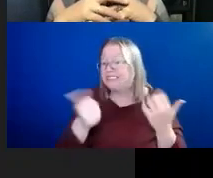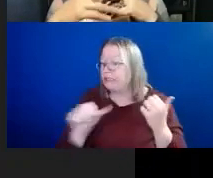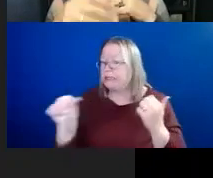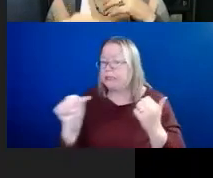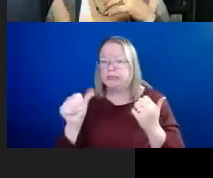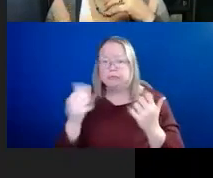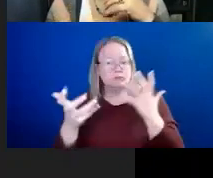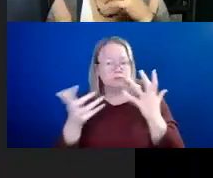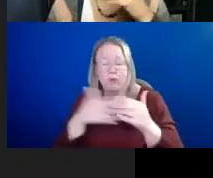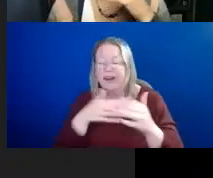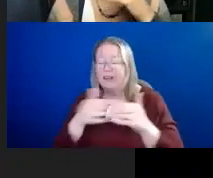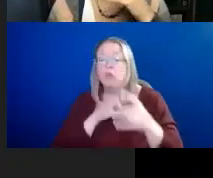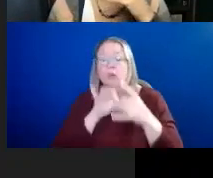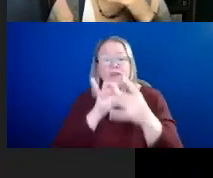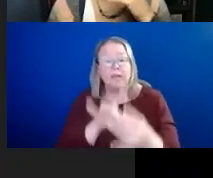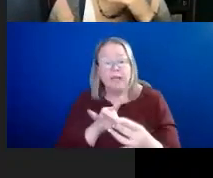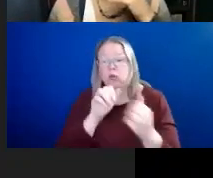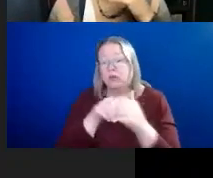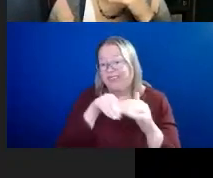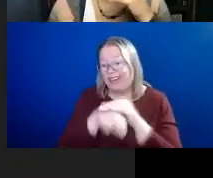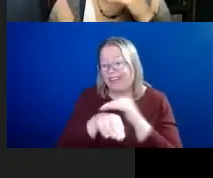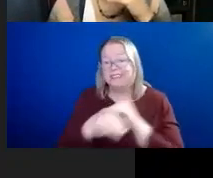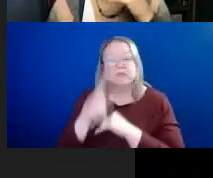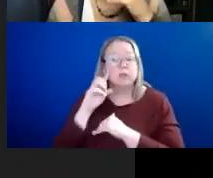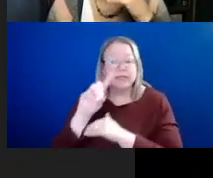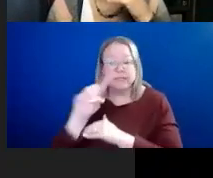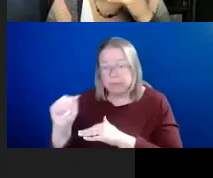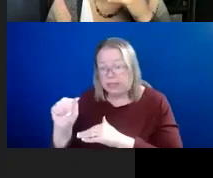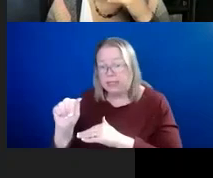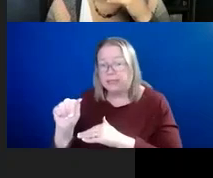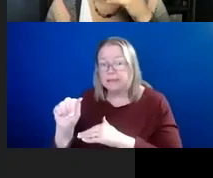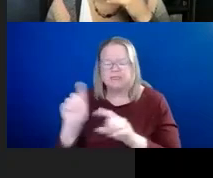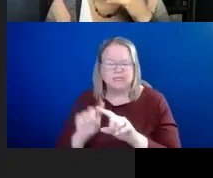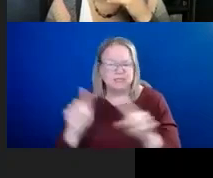that are related to access or disability 13:30:03 , this is different than a tech access,